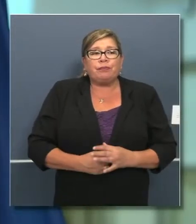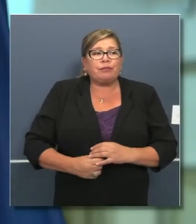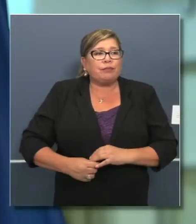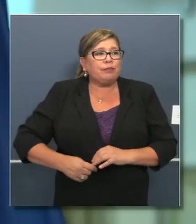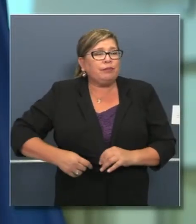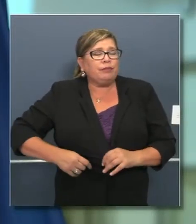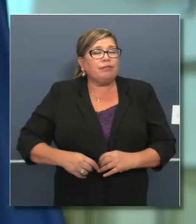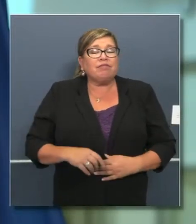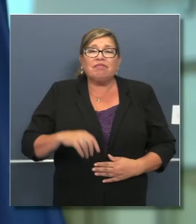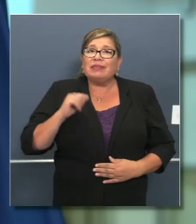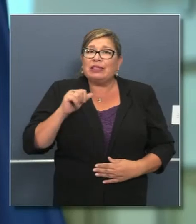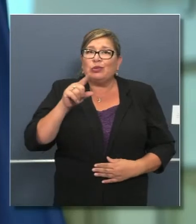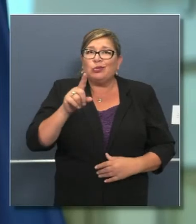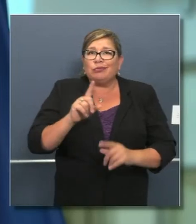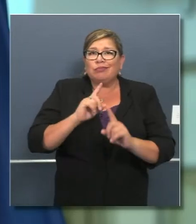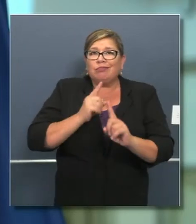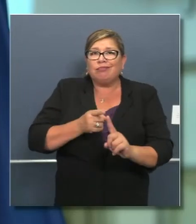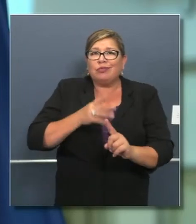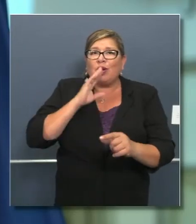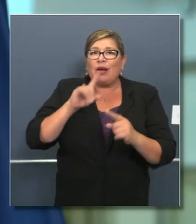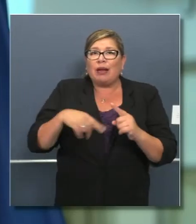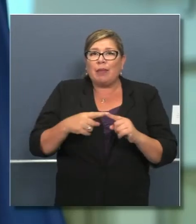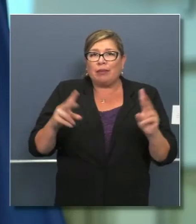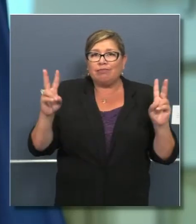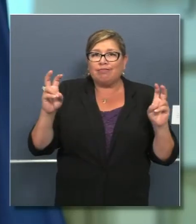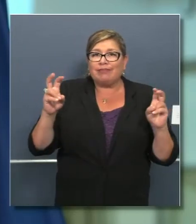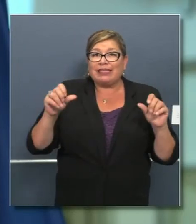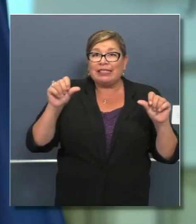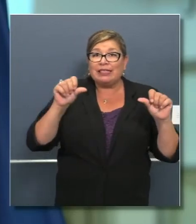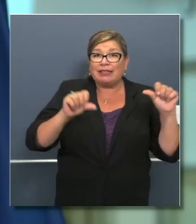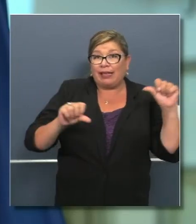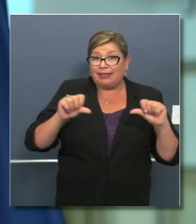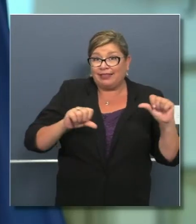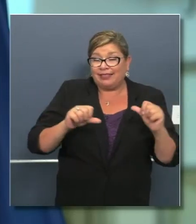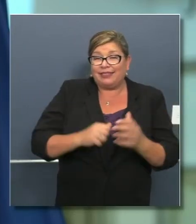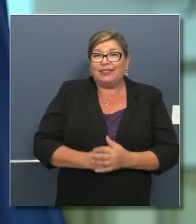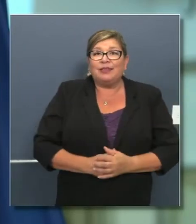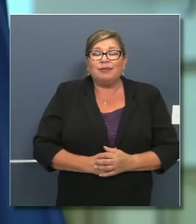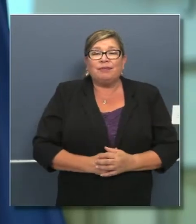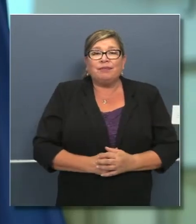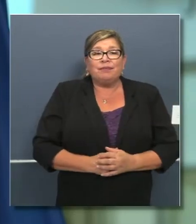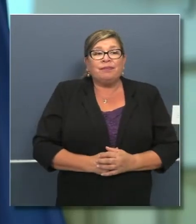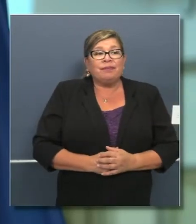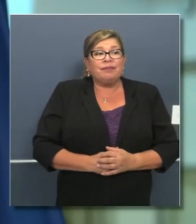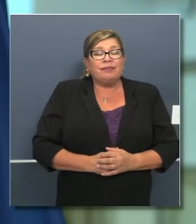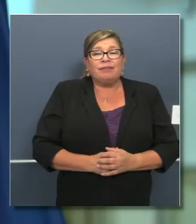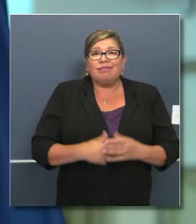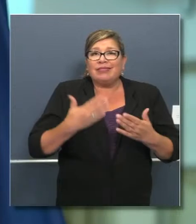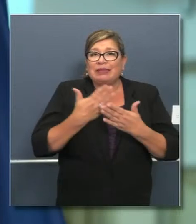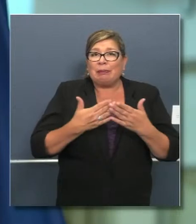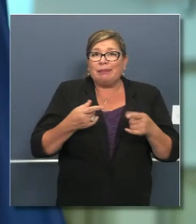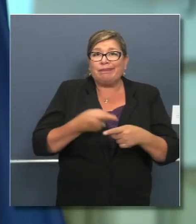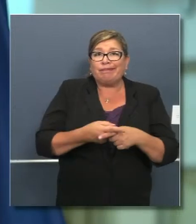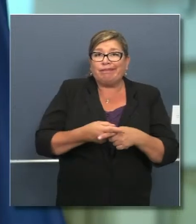there quote/unquote science some of the problem is that you can find someone on the radio someone on